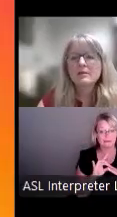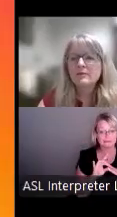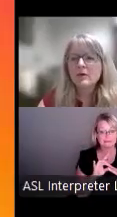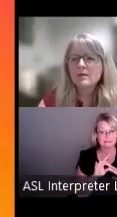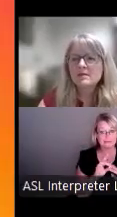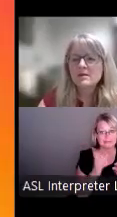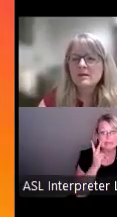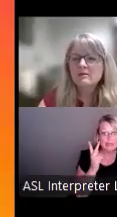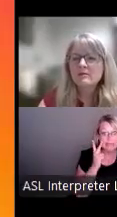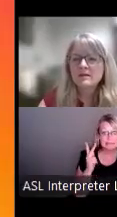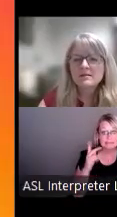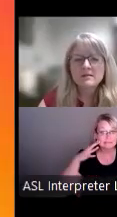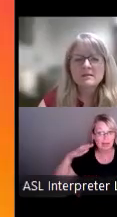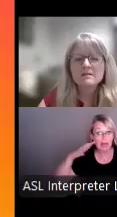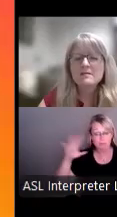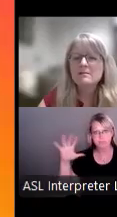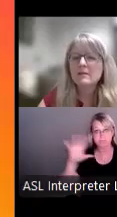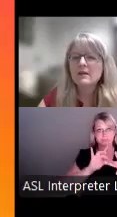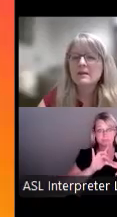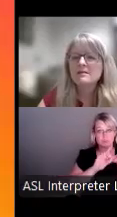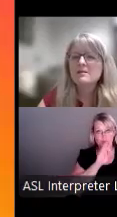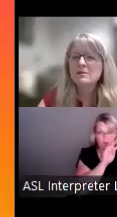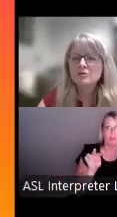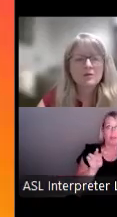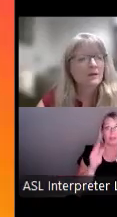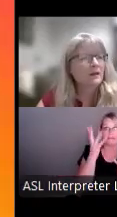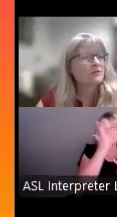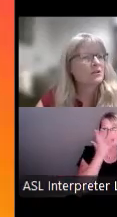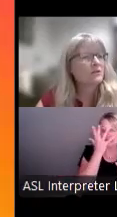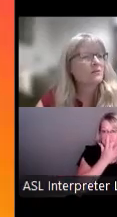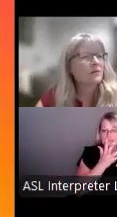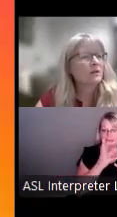able to focus on faces, make that social connection with